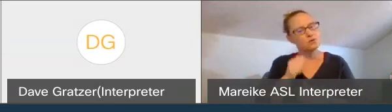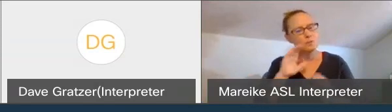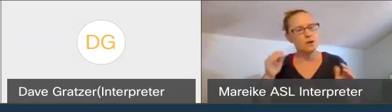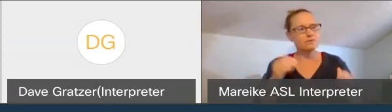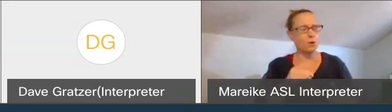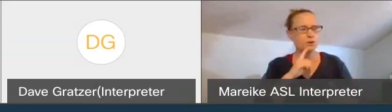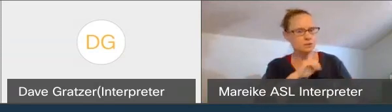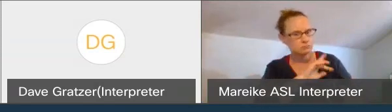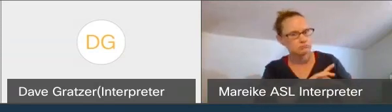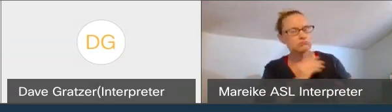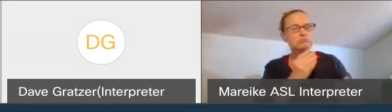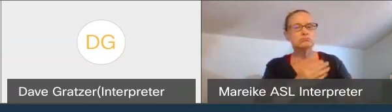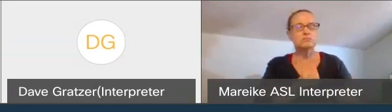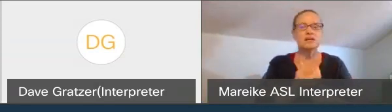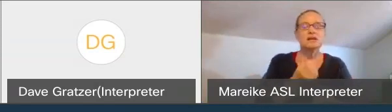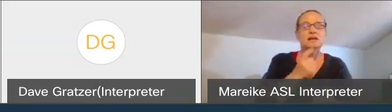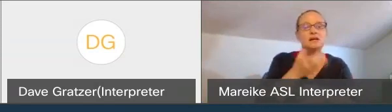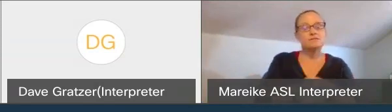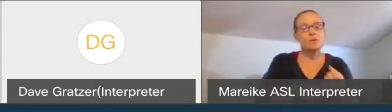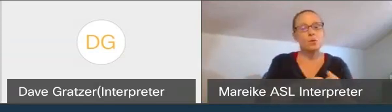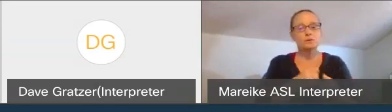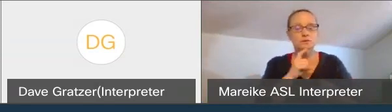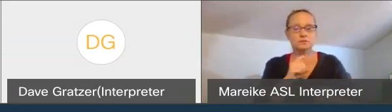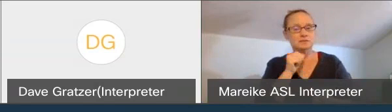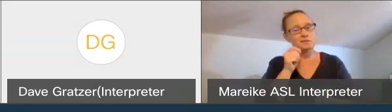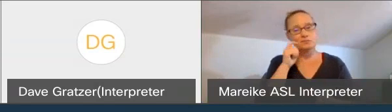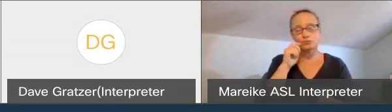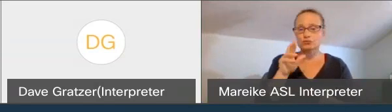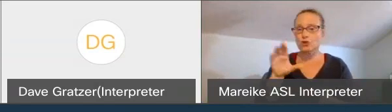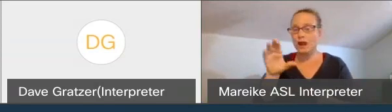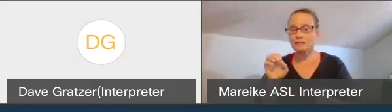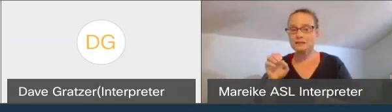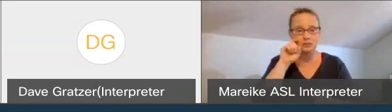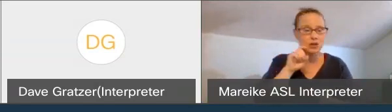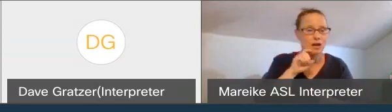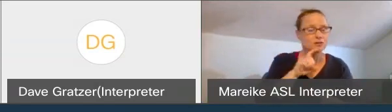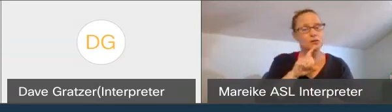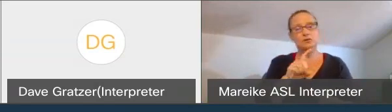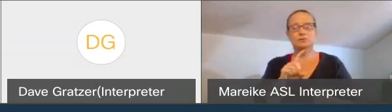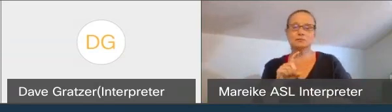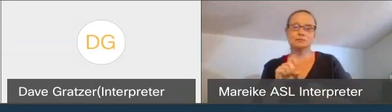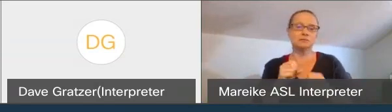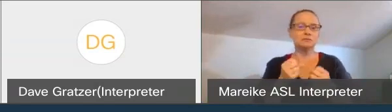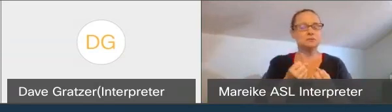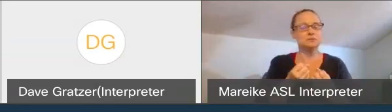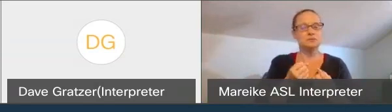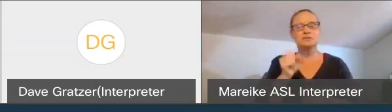and enforcement activity is not race, gender, sexual orientation, or economic status-related. We do not actively seek individuals